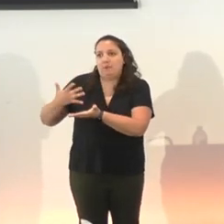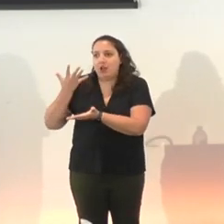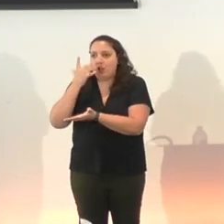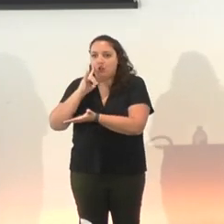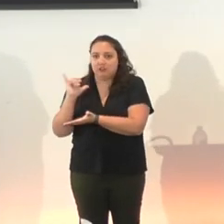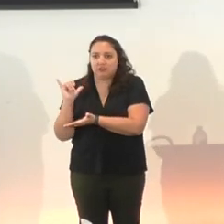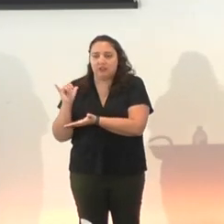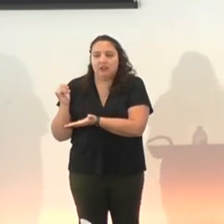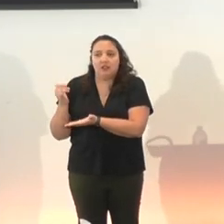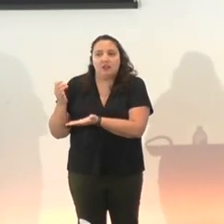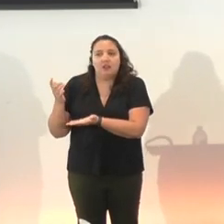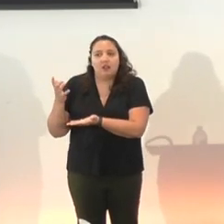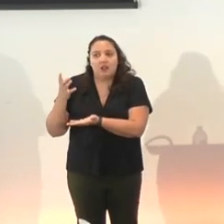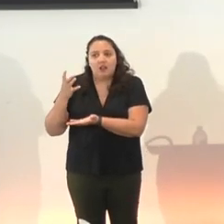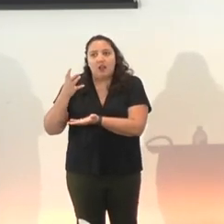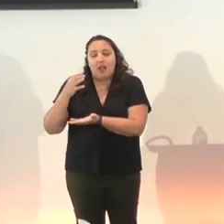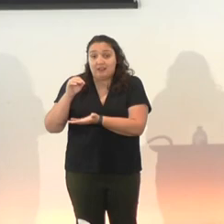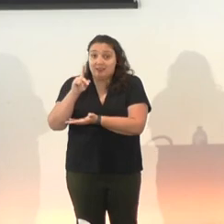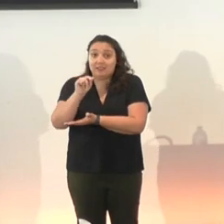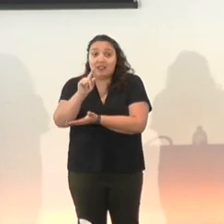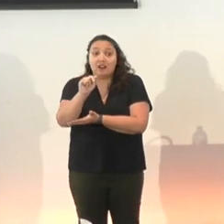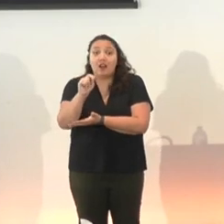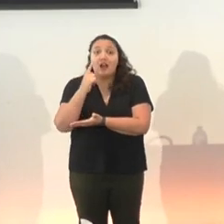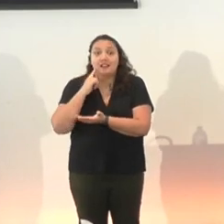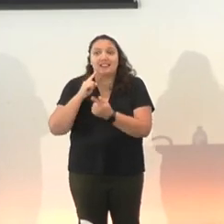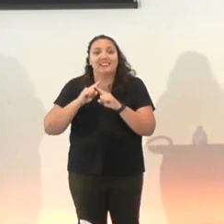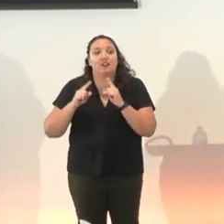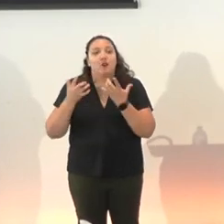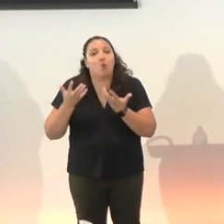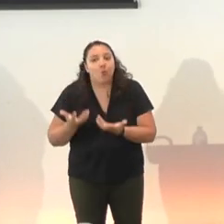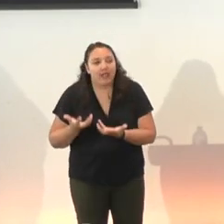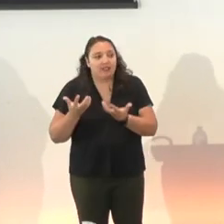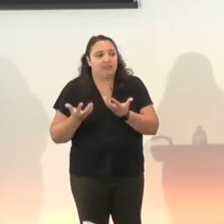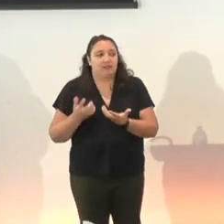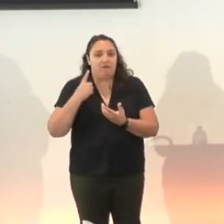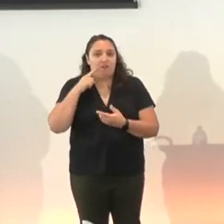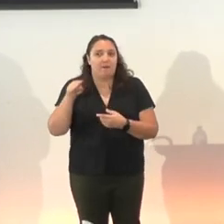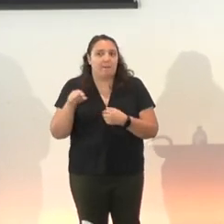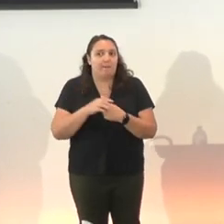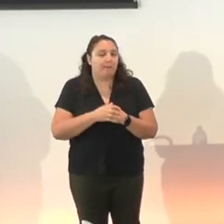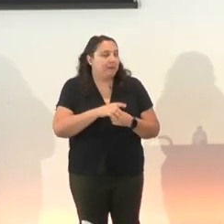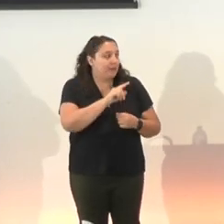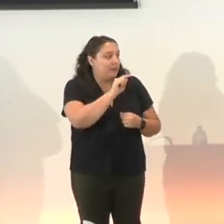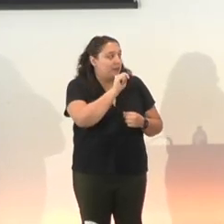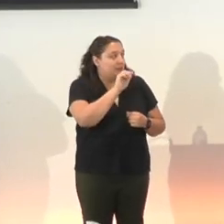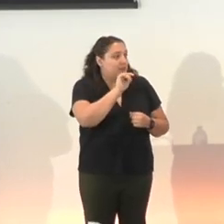and data has a different weight to it. Jonathan: Have you seen this in your research